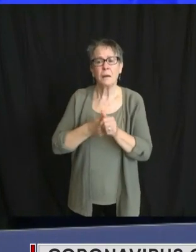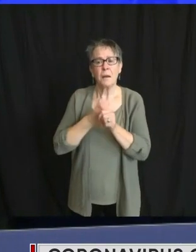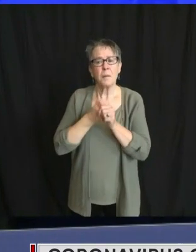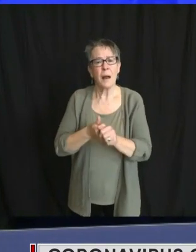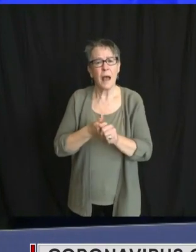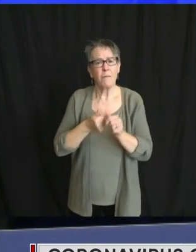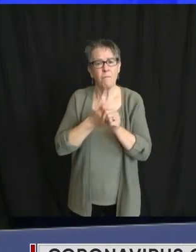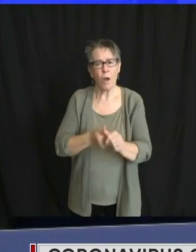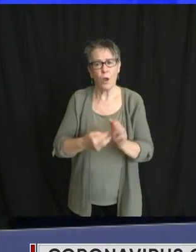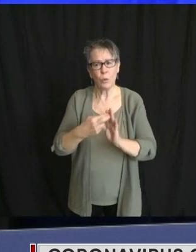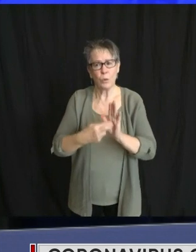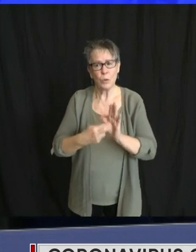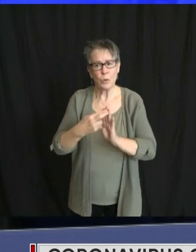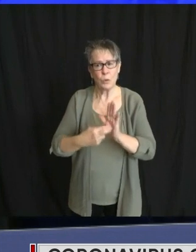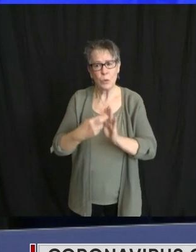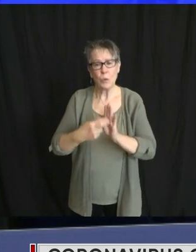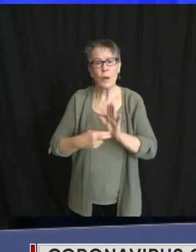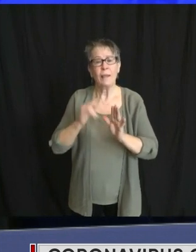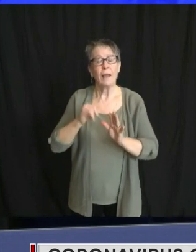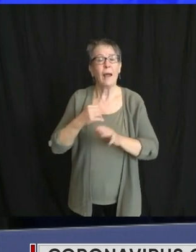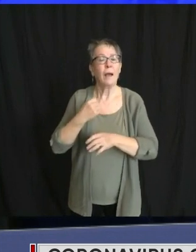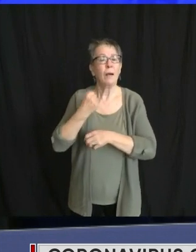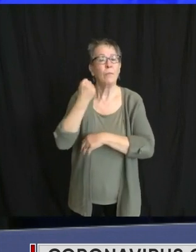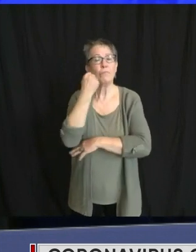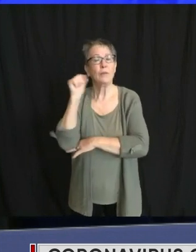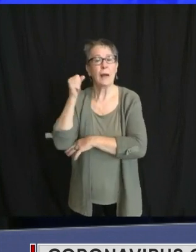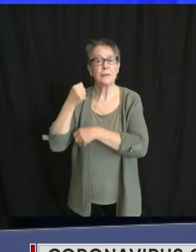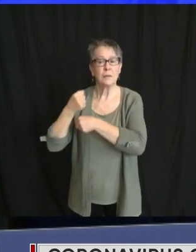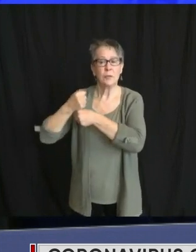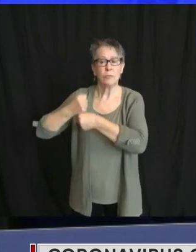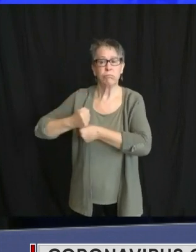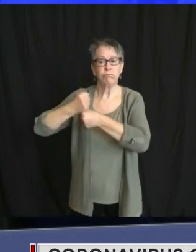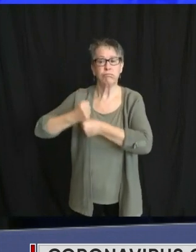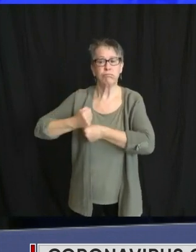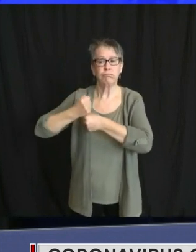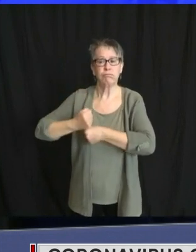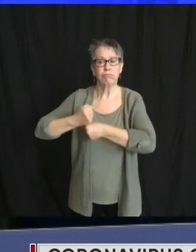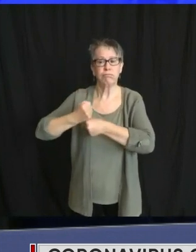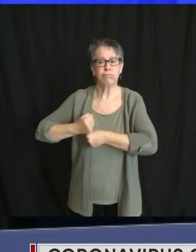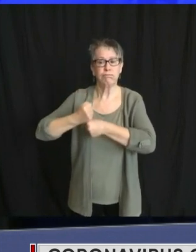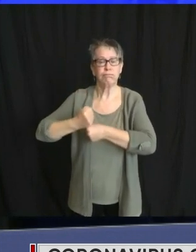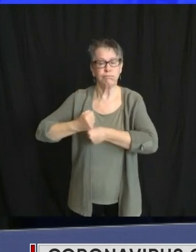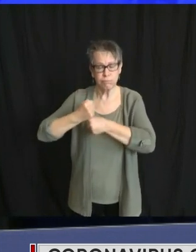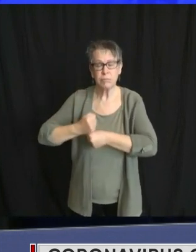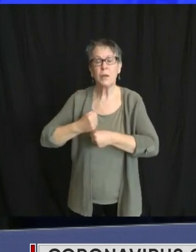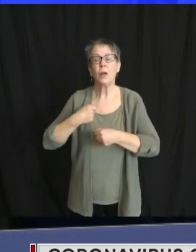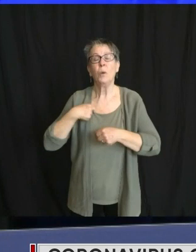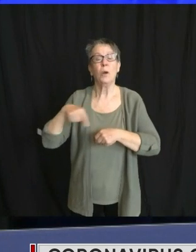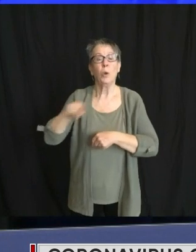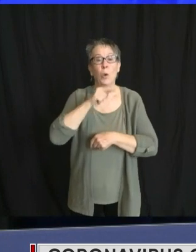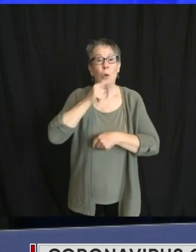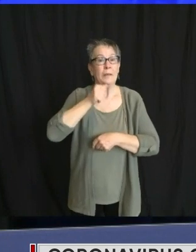COMPLIANCE, THE ORGANIZER OF YESTERDAY'S PROTEST, CHARGES